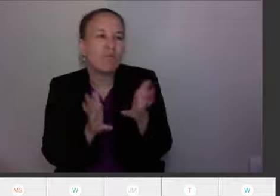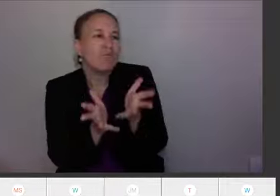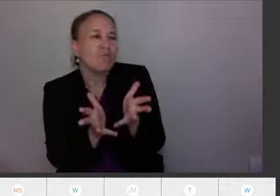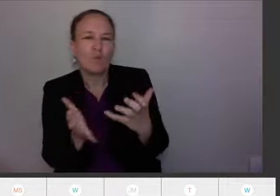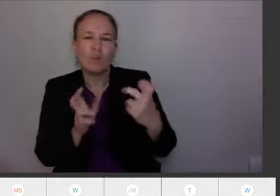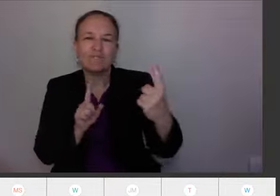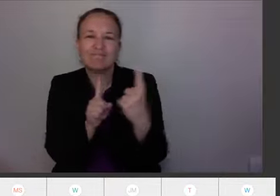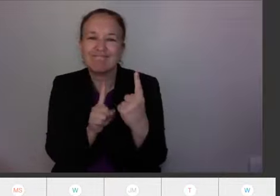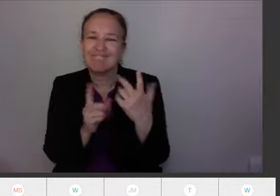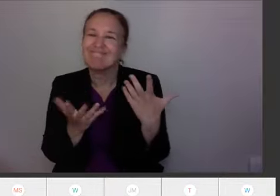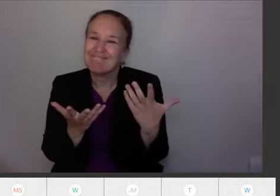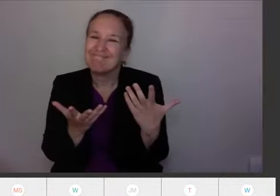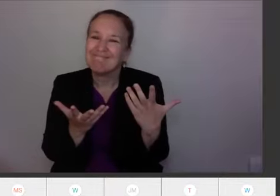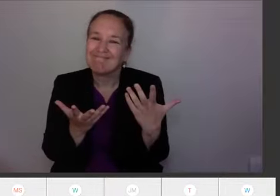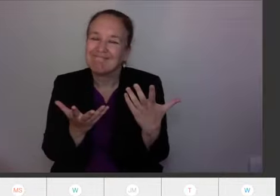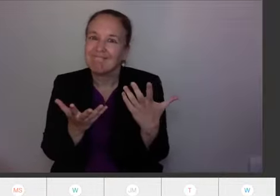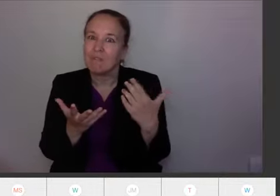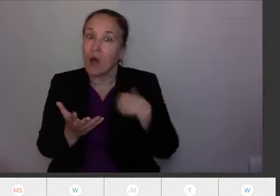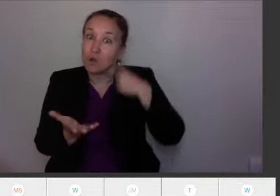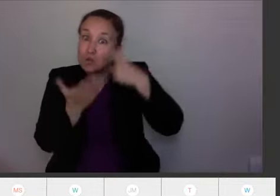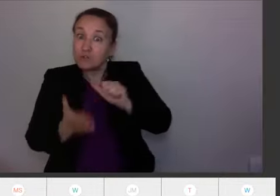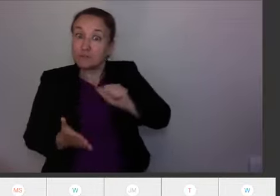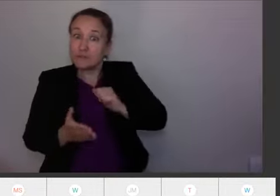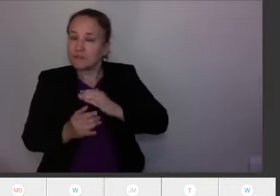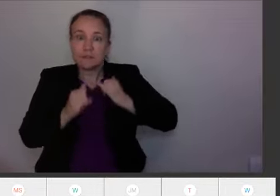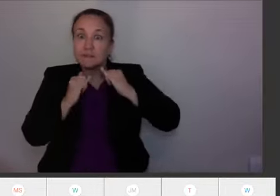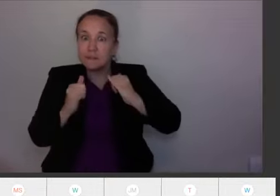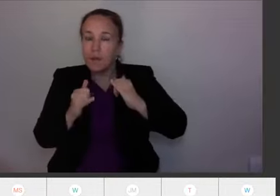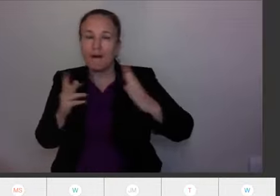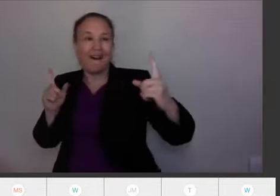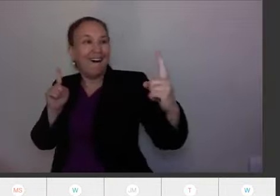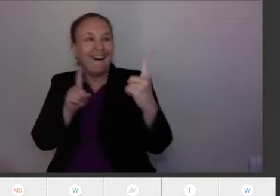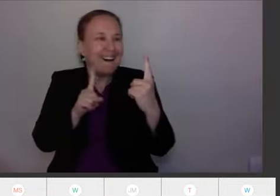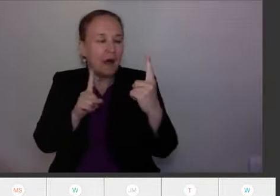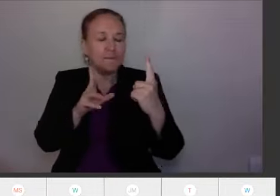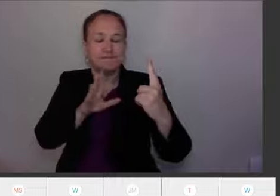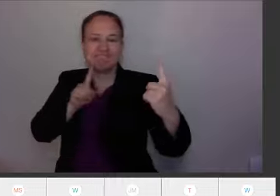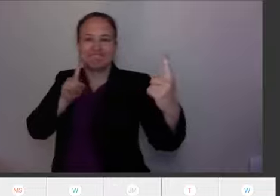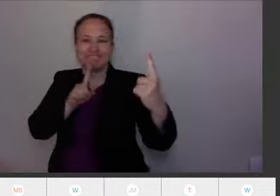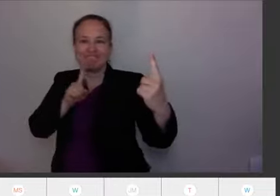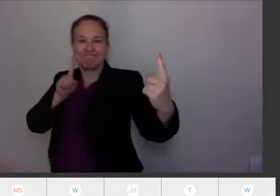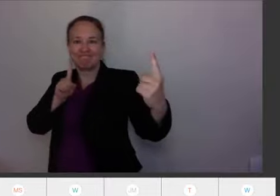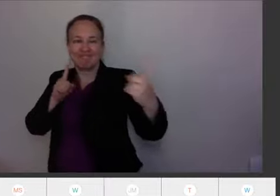you know i'm constantly finding myself having to take a step back take a step back and then finally say to the person stop